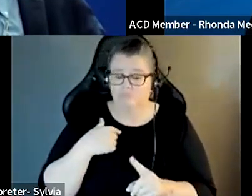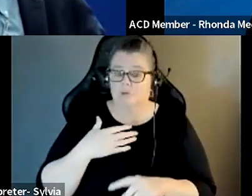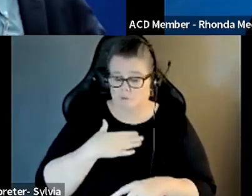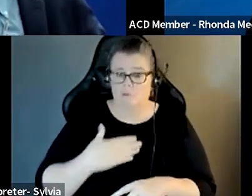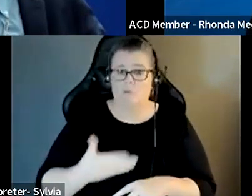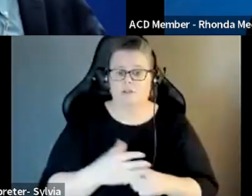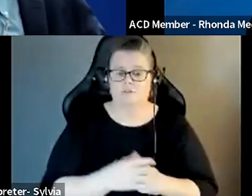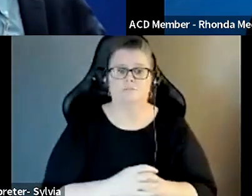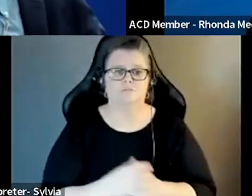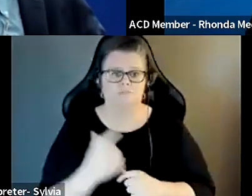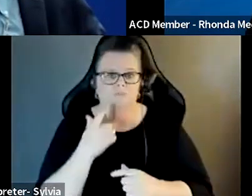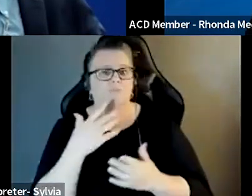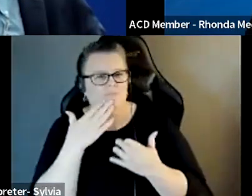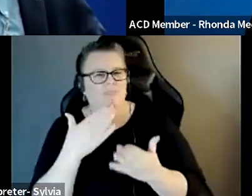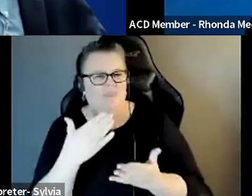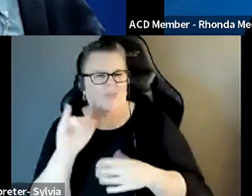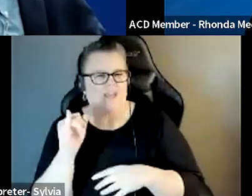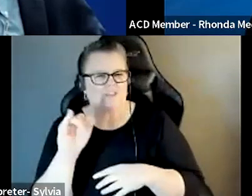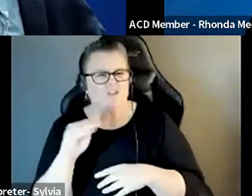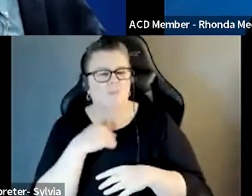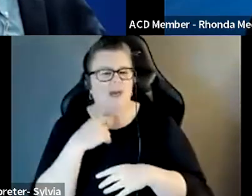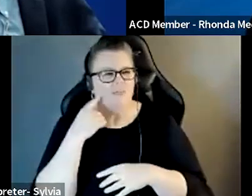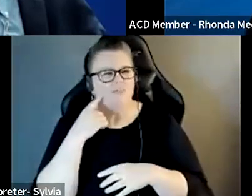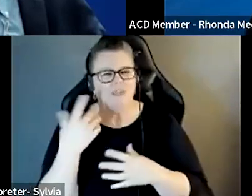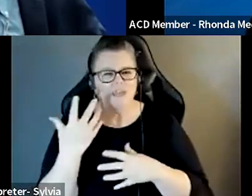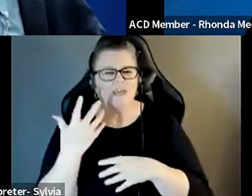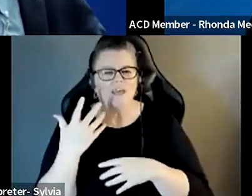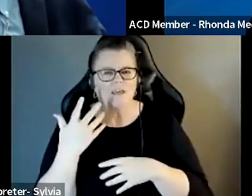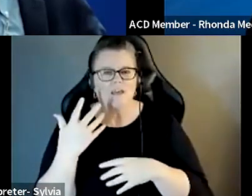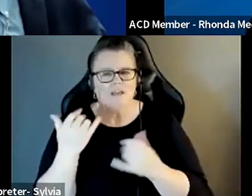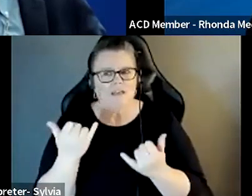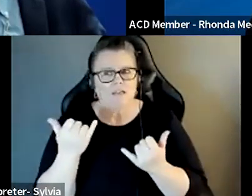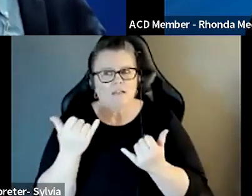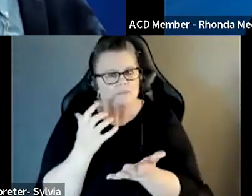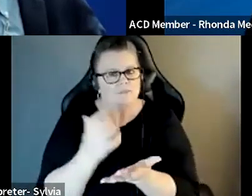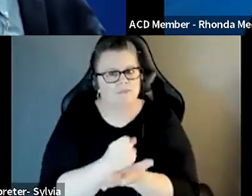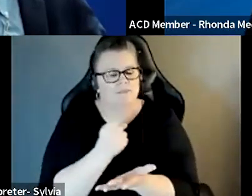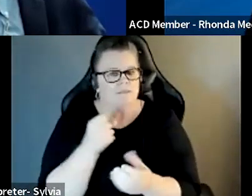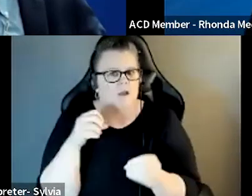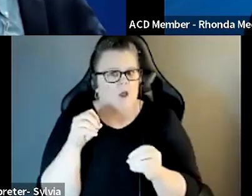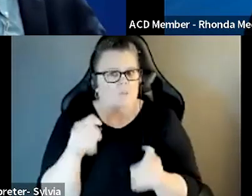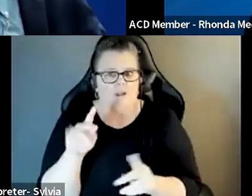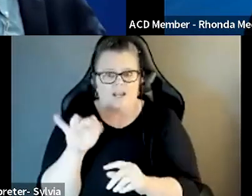I think that this is an opportunity and time that if we let it go, we'll lose it. And -- Okay.